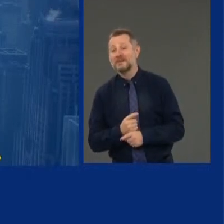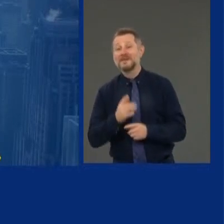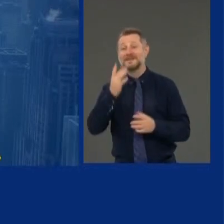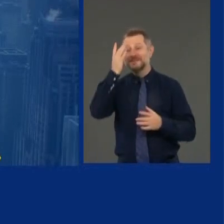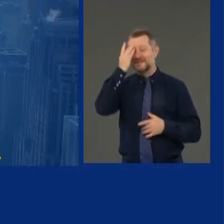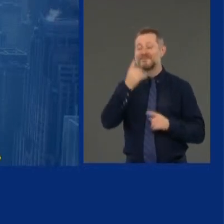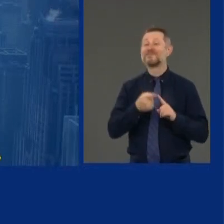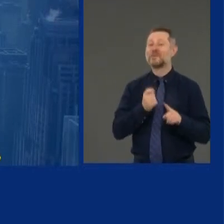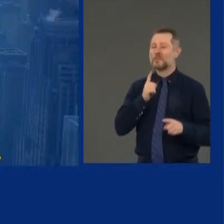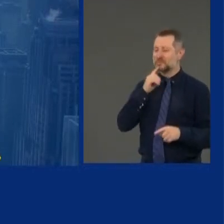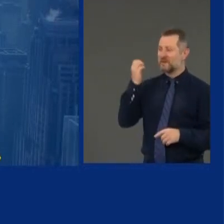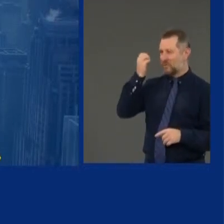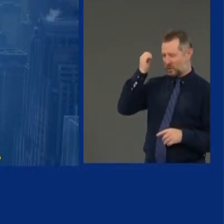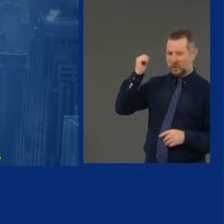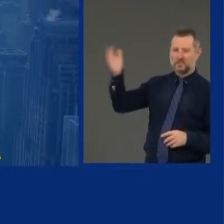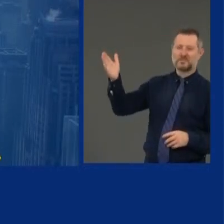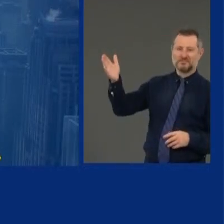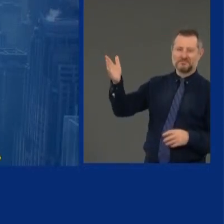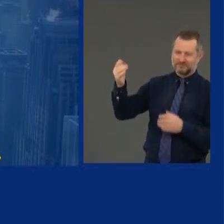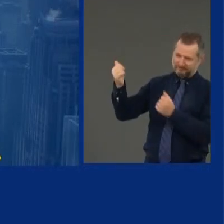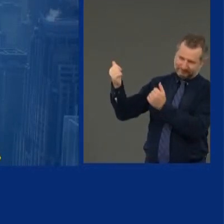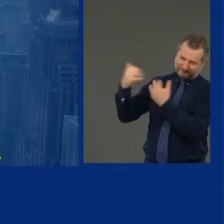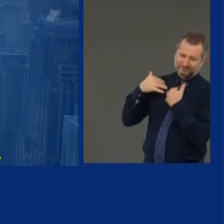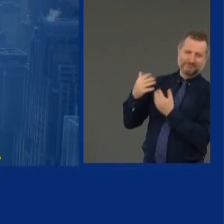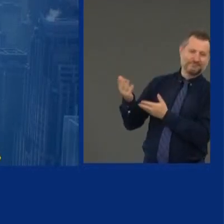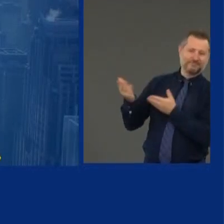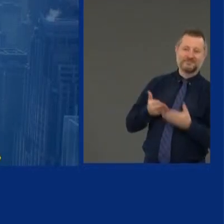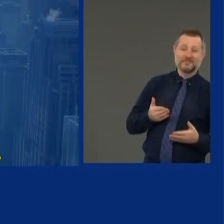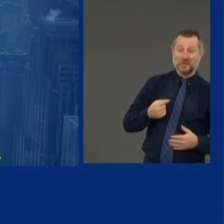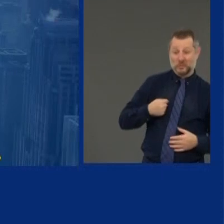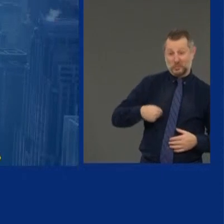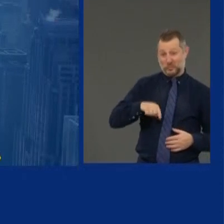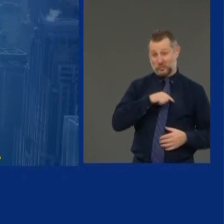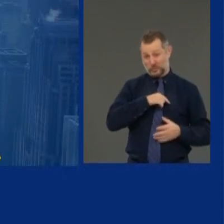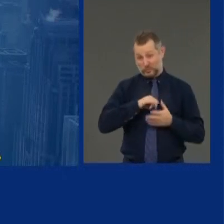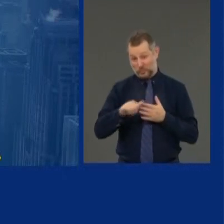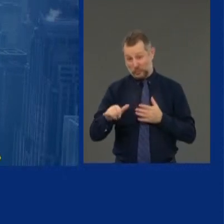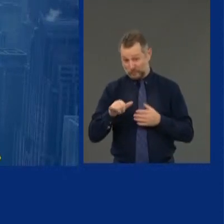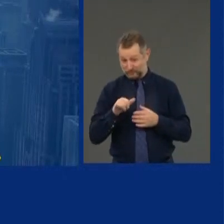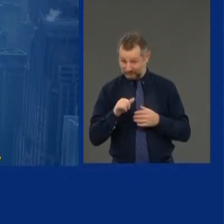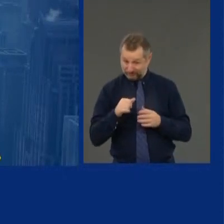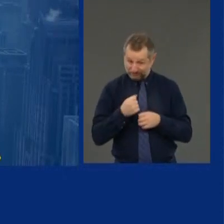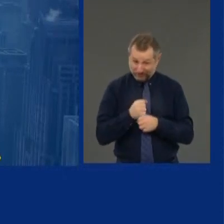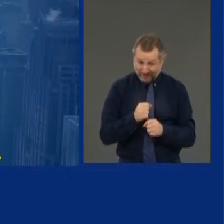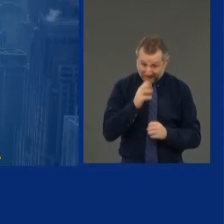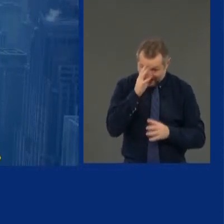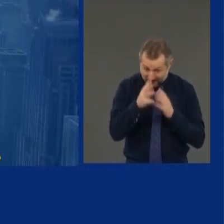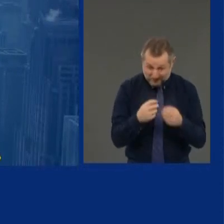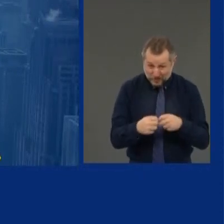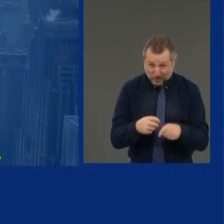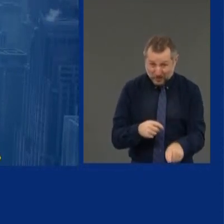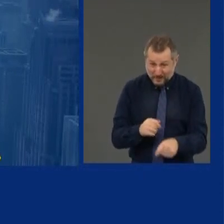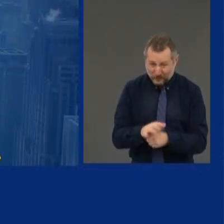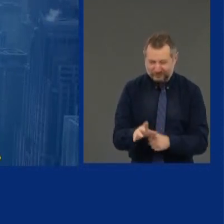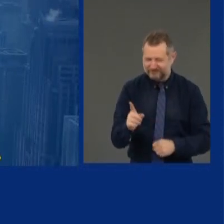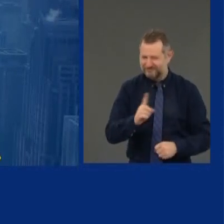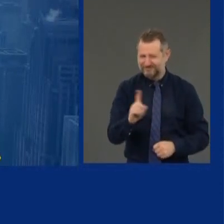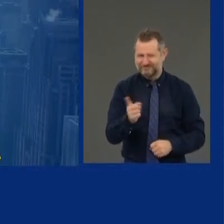WE WERE MISINFORMED. AND THE VIRUS WAS COMING FROM EUROPE. THAT'S WHAT CREATED THE CRISIS. SO WE HAD NOTHING TO DO WITH THE